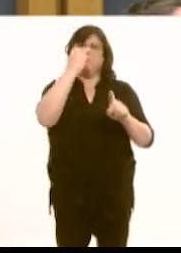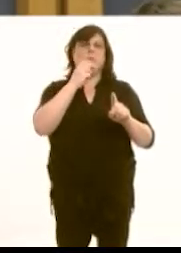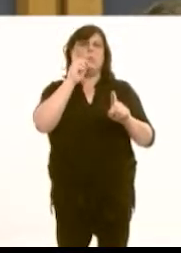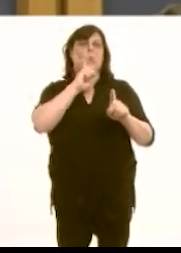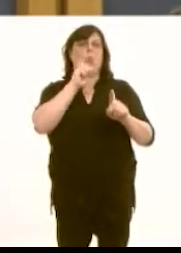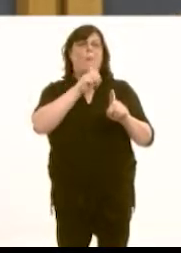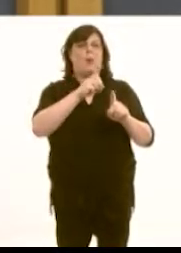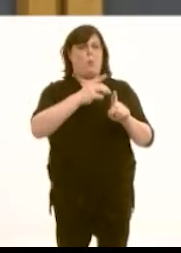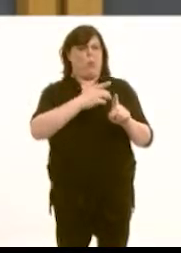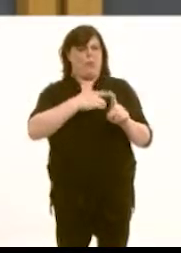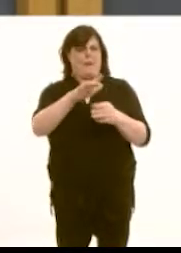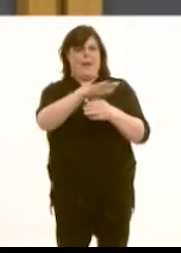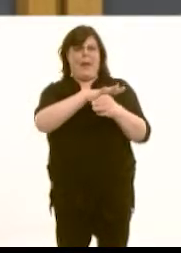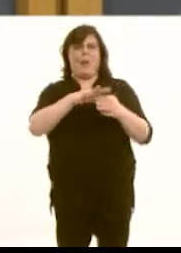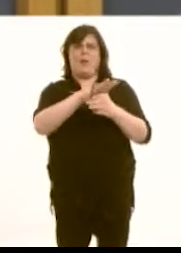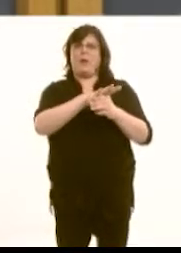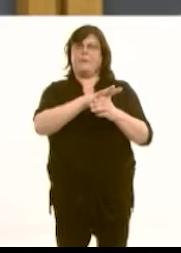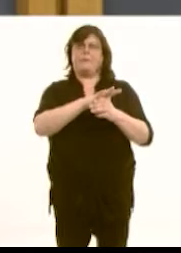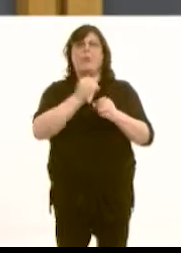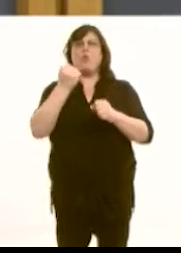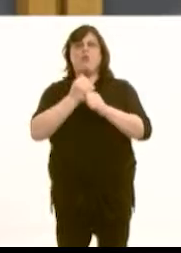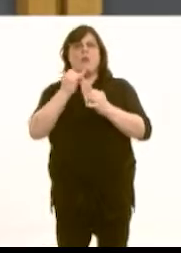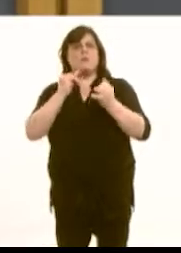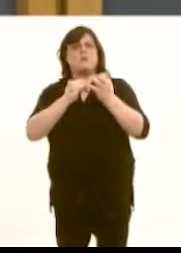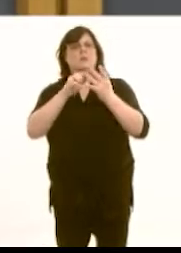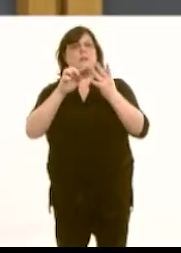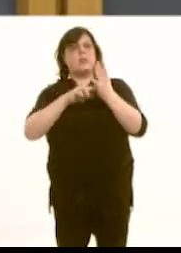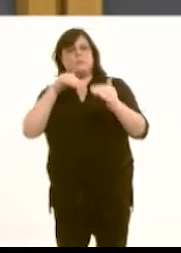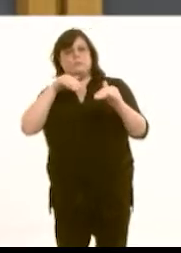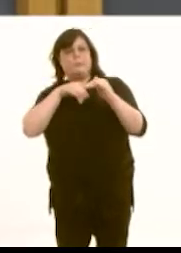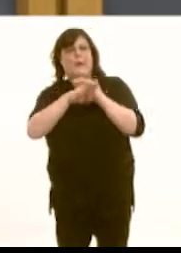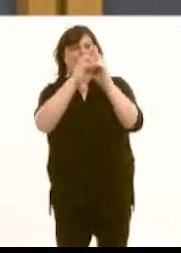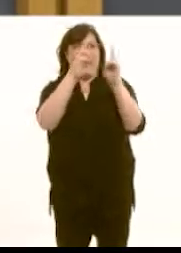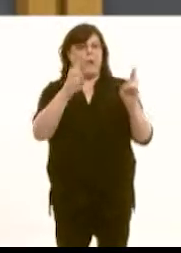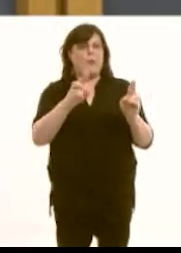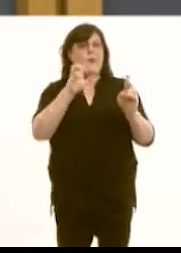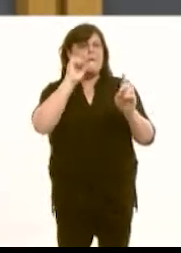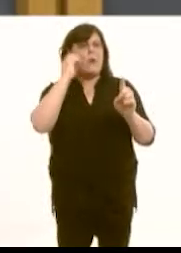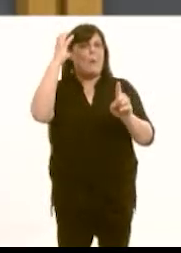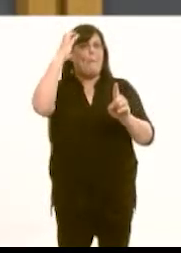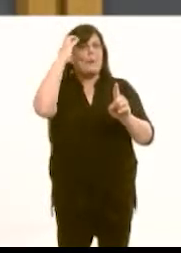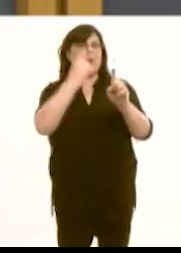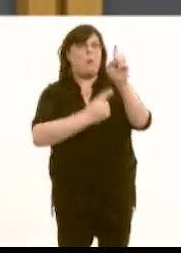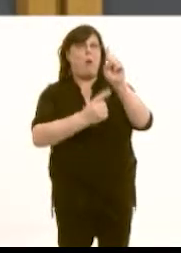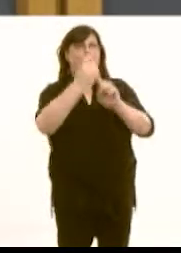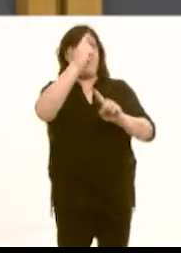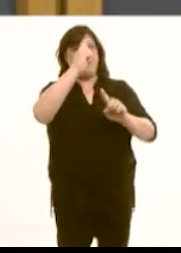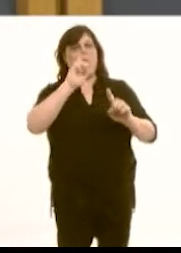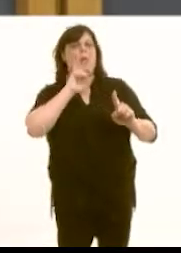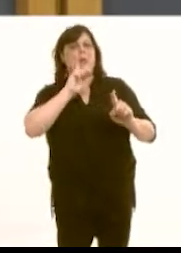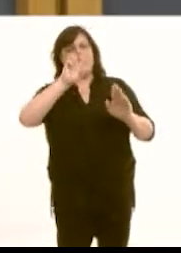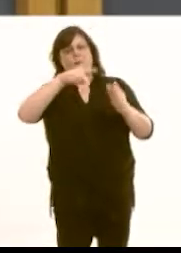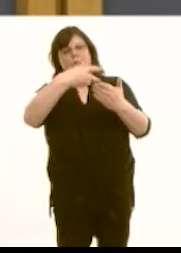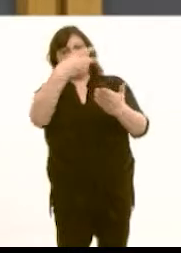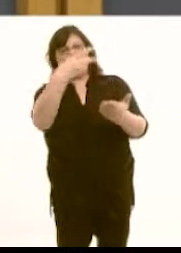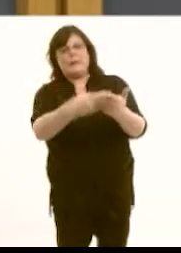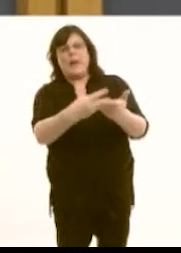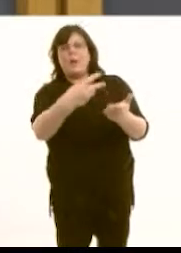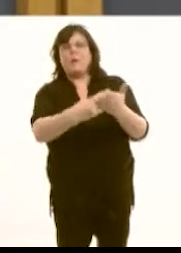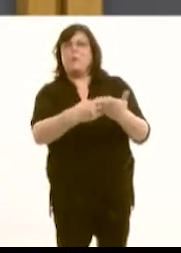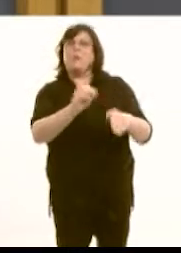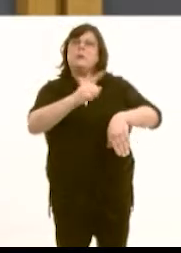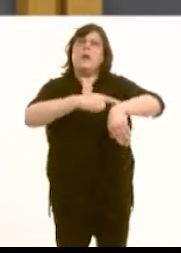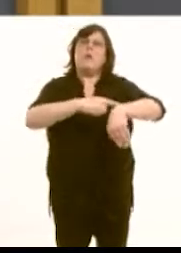This lady was found by her grandson, lying on the floor of her bedroom at 4.20 p.m. She